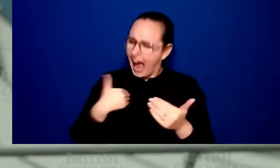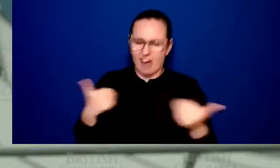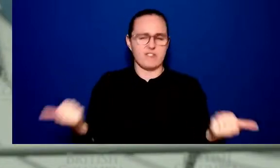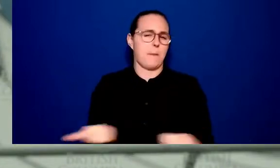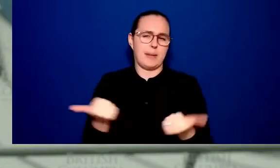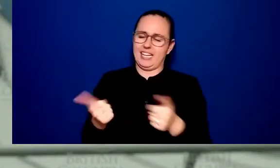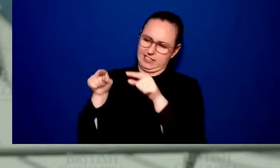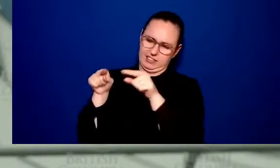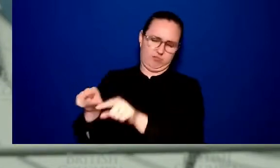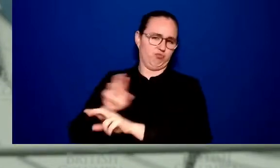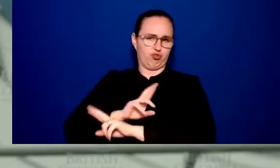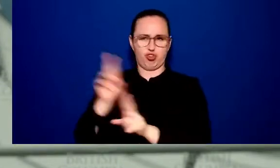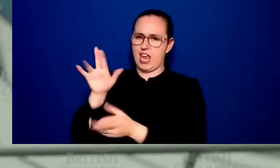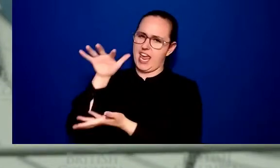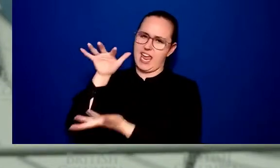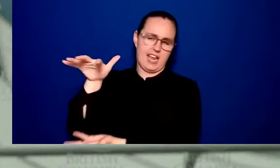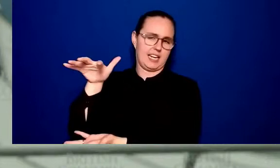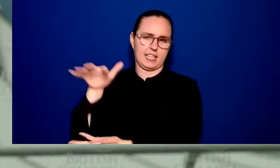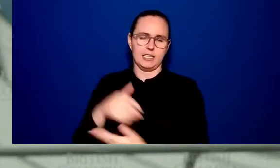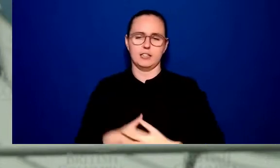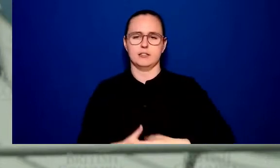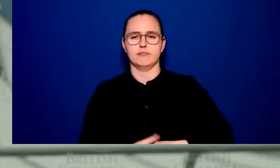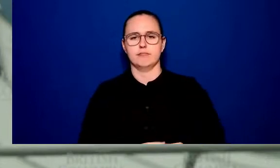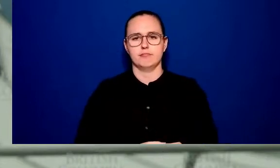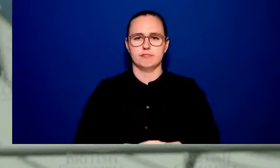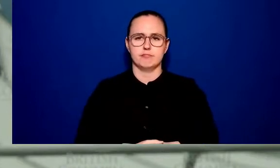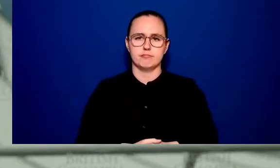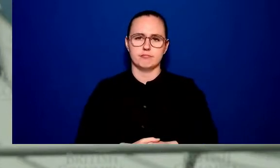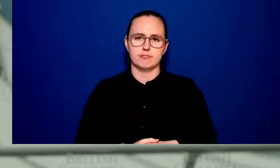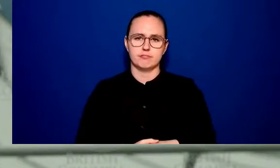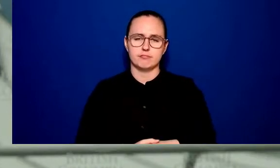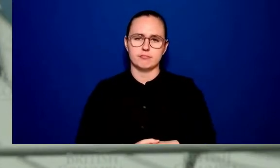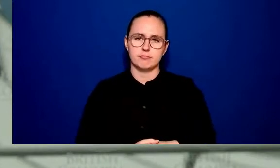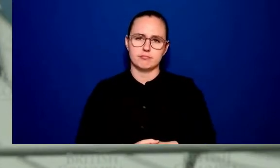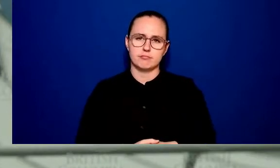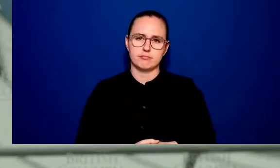I said, before, we will weather this storm by all of us. Continuing to do report are